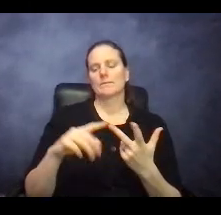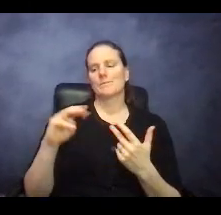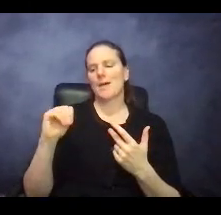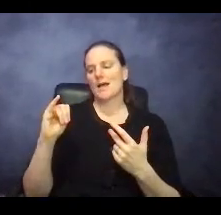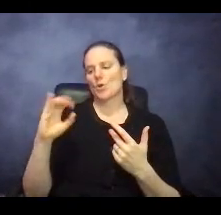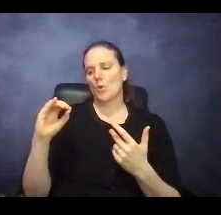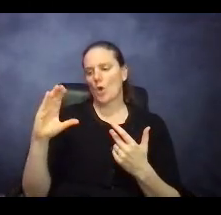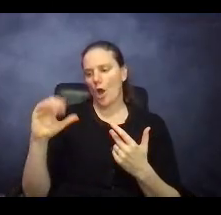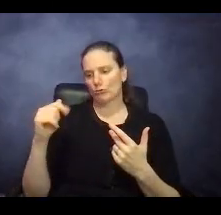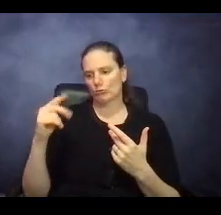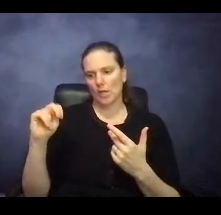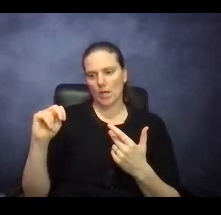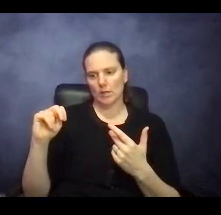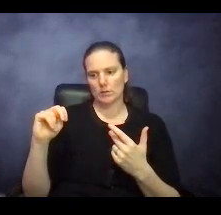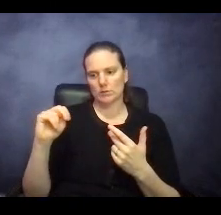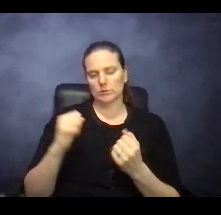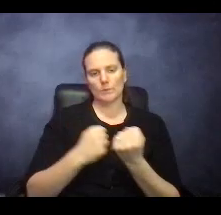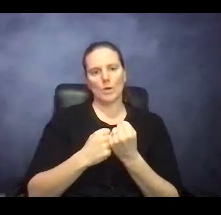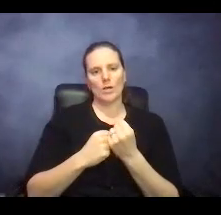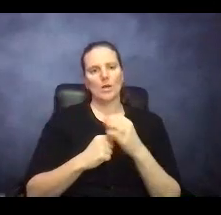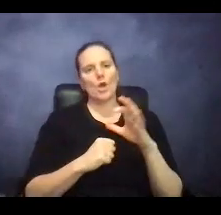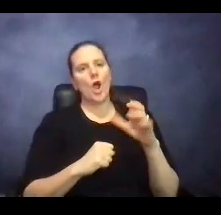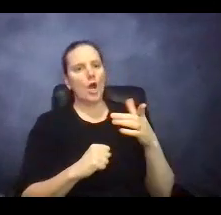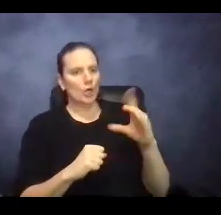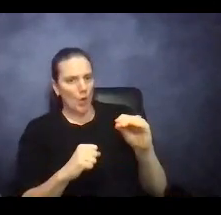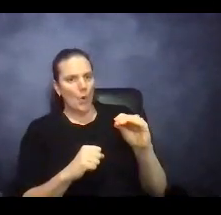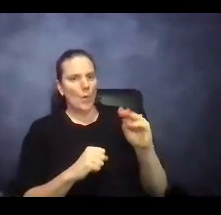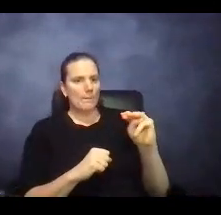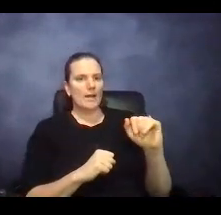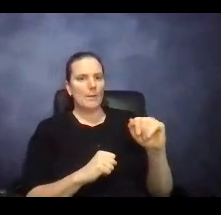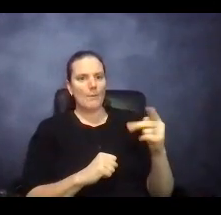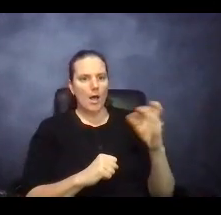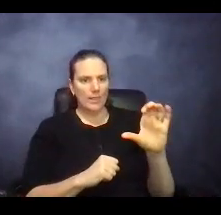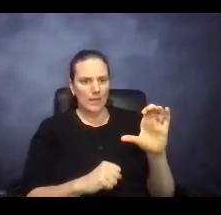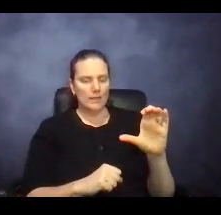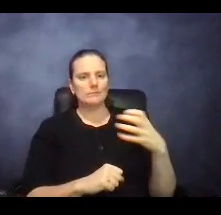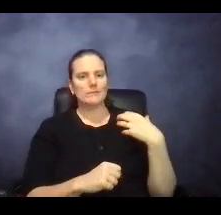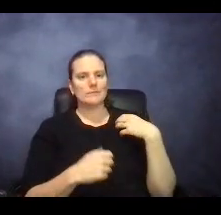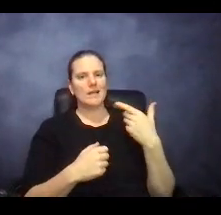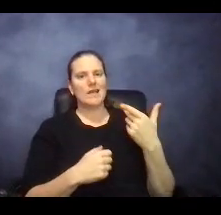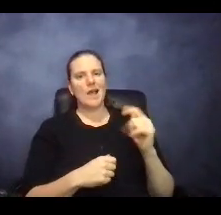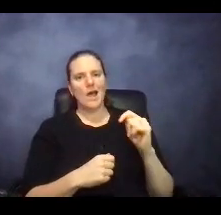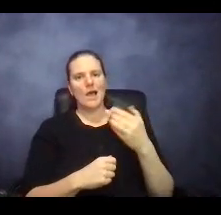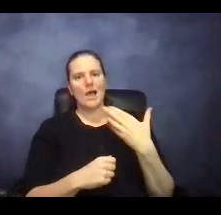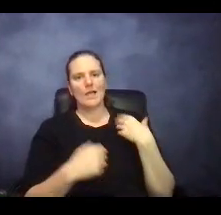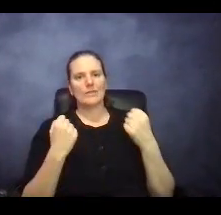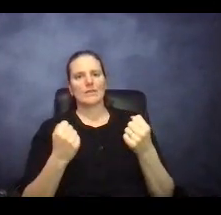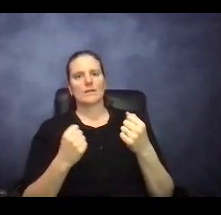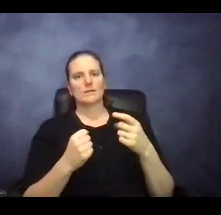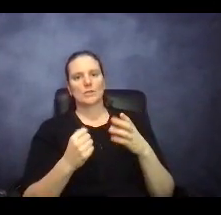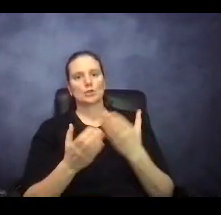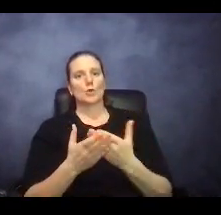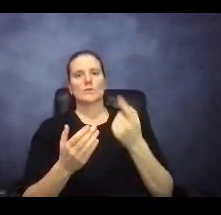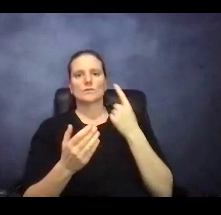we're doing cardiometabolic, we're doing gut health. Do you have a source for fresh dandelion greens and roots?